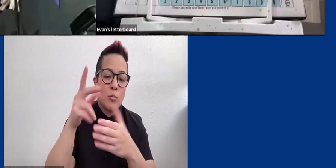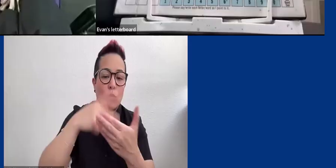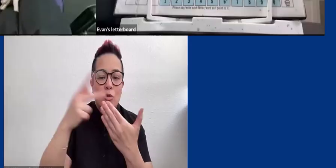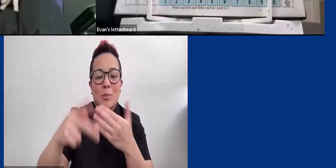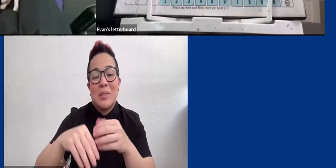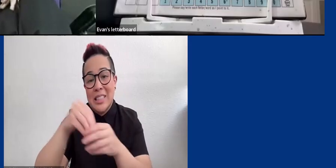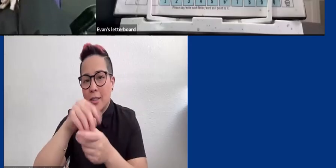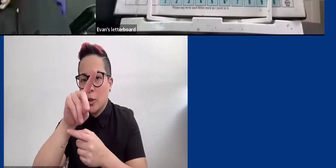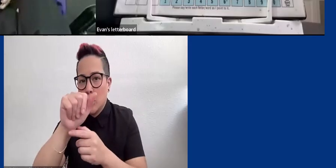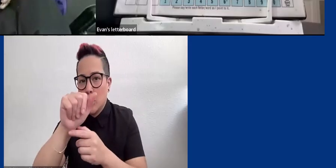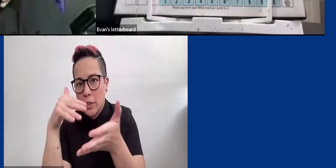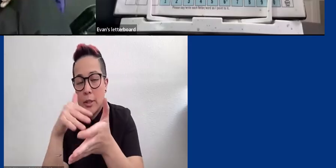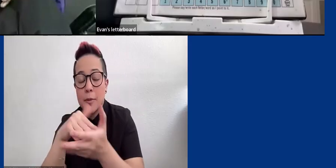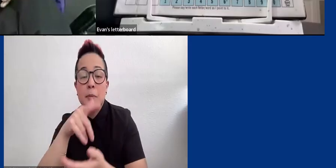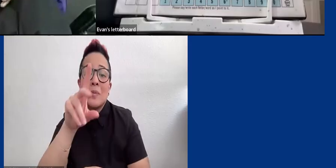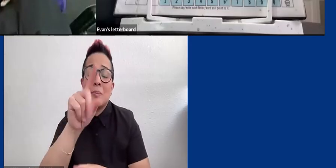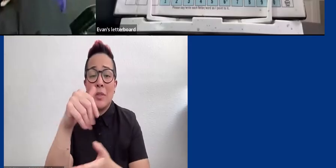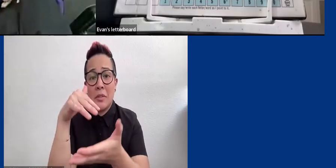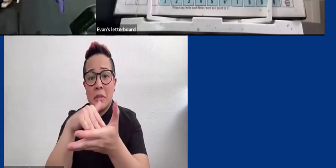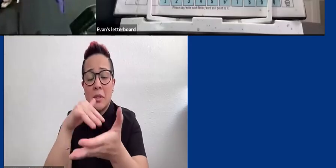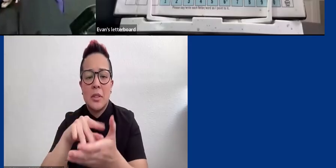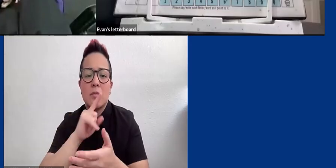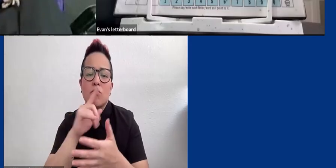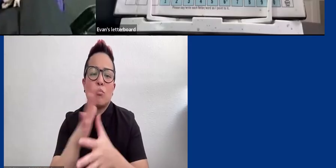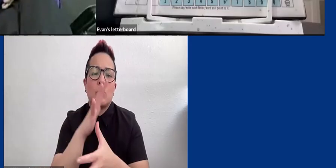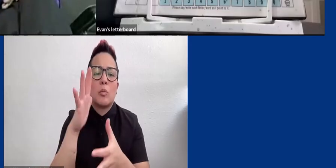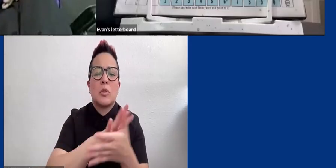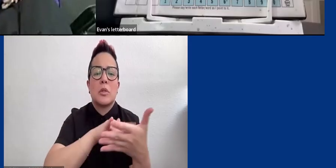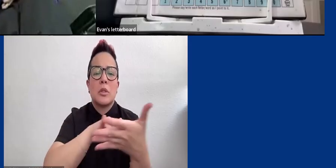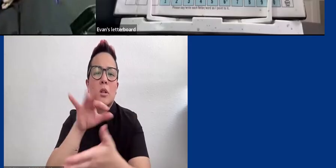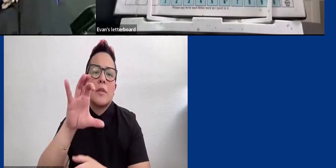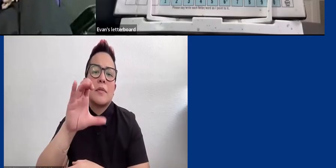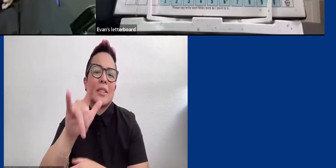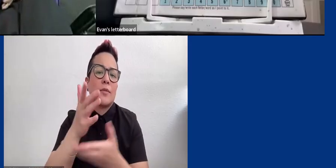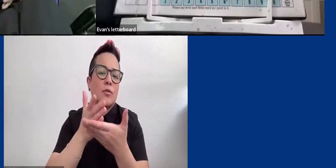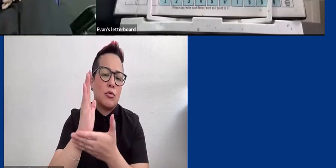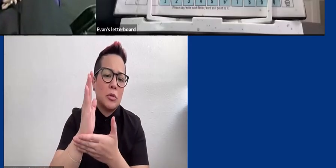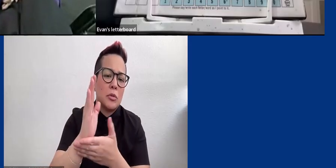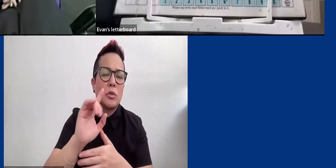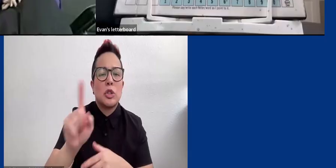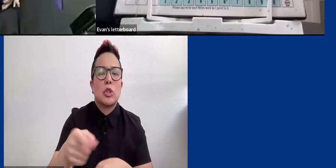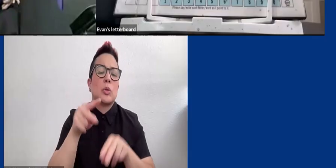Disability Studies is primarily a study of civil rights. Just looking at the course offering from